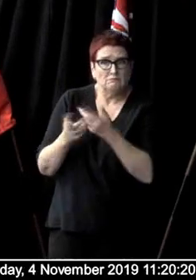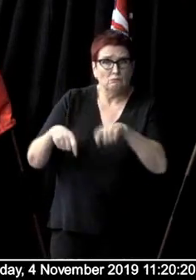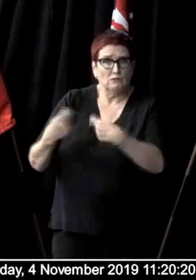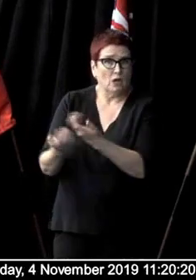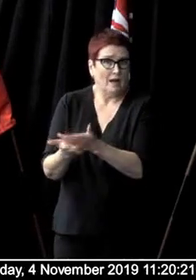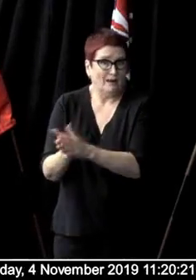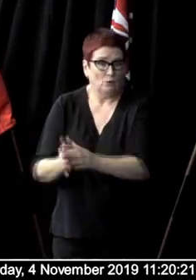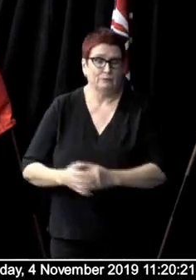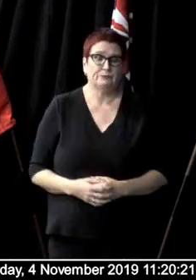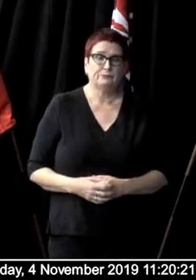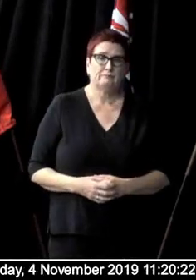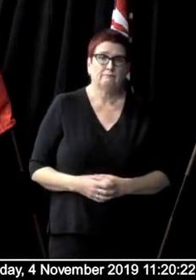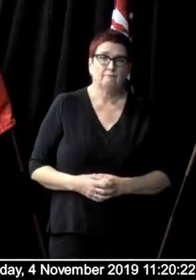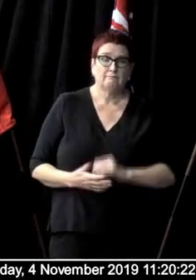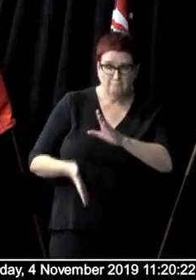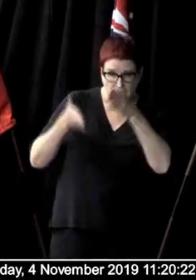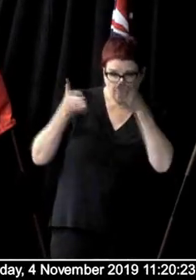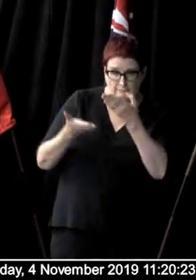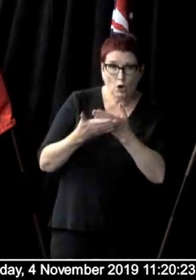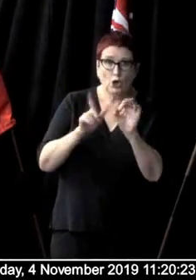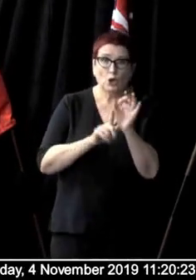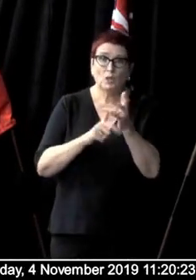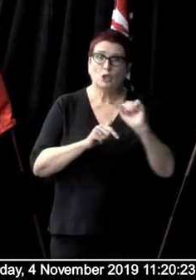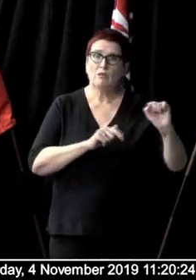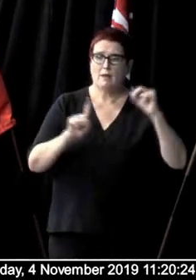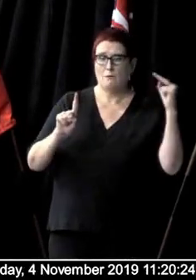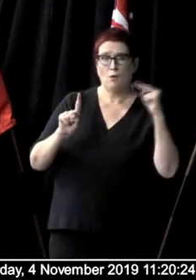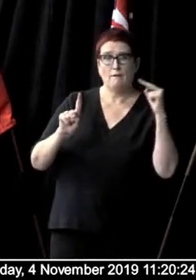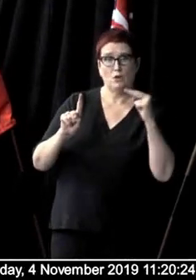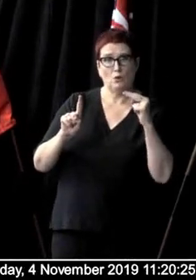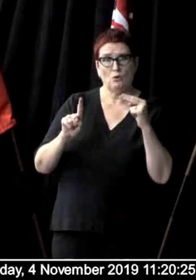In particular, he will explain QTU’s position not to support school-based